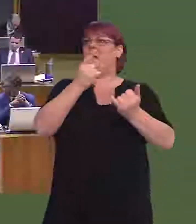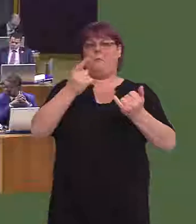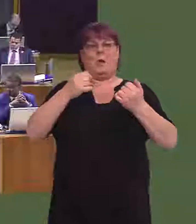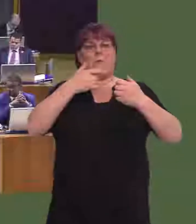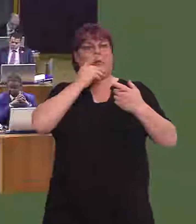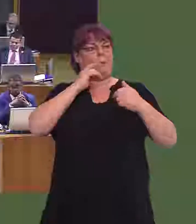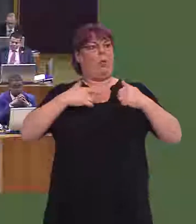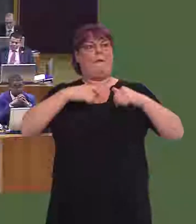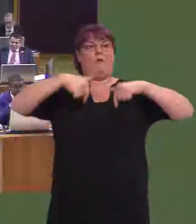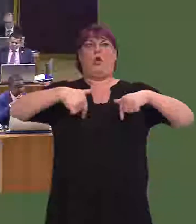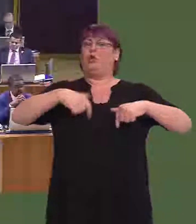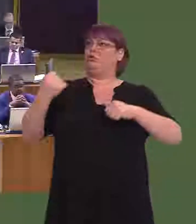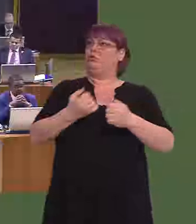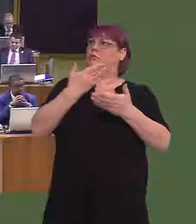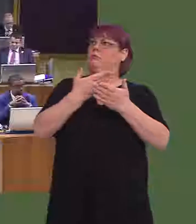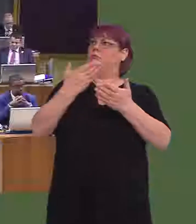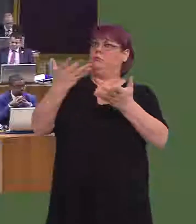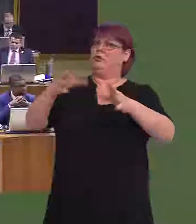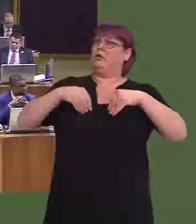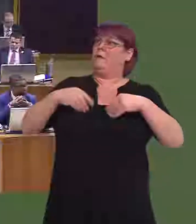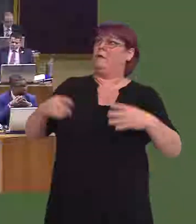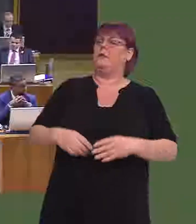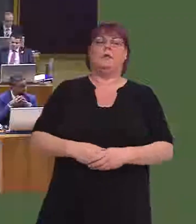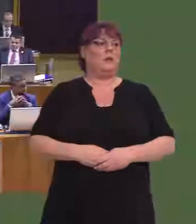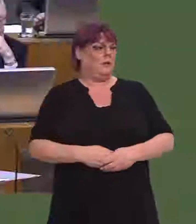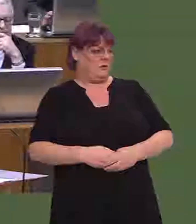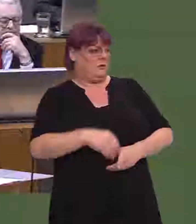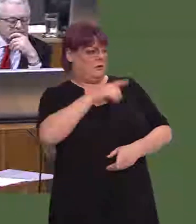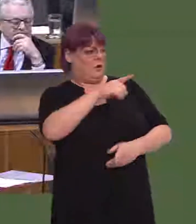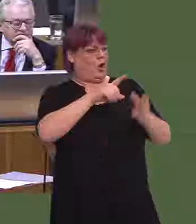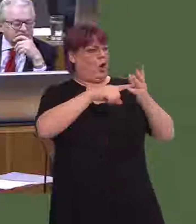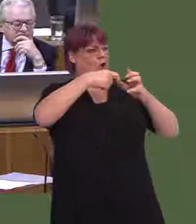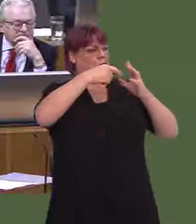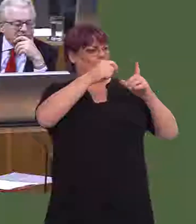Carwyn Jones AM: Well, I am being lectured by a member of UKIP on proper funding of the